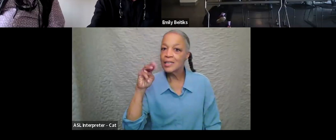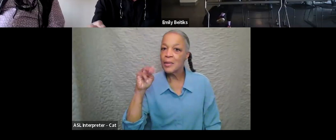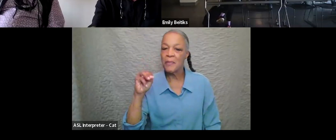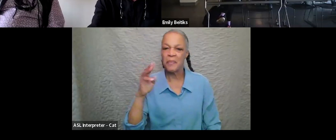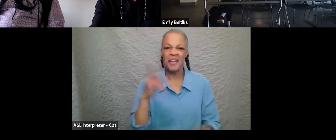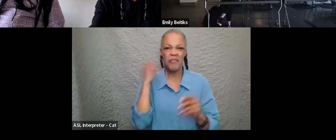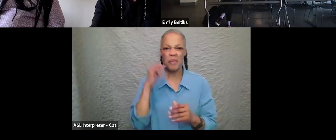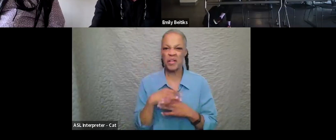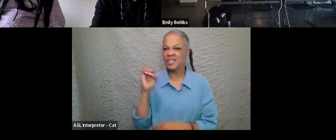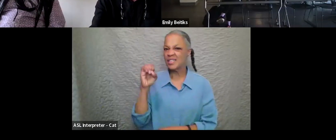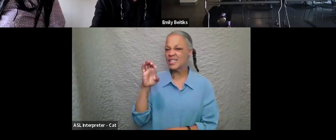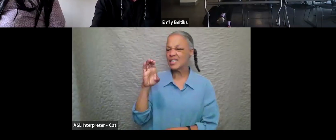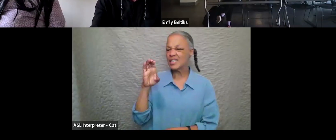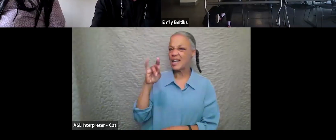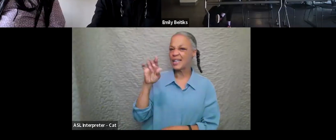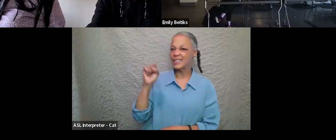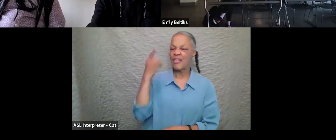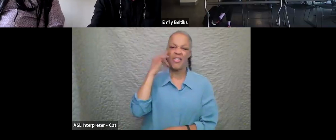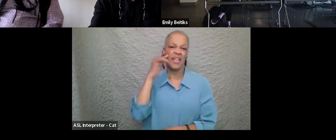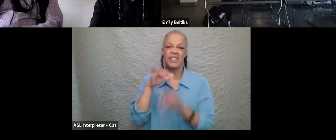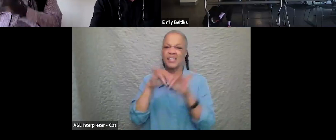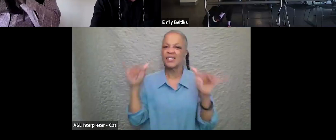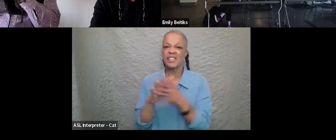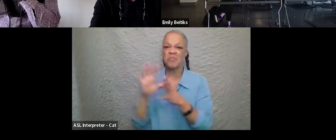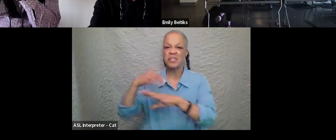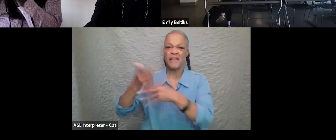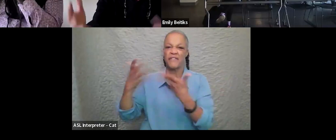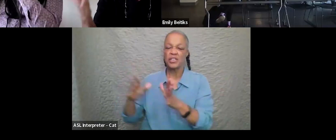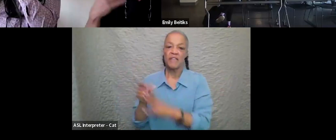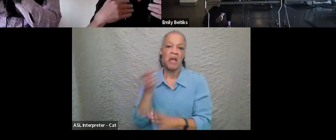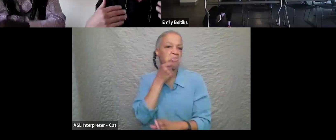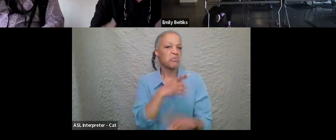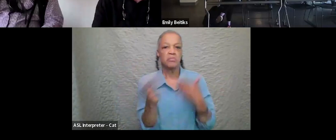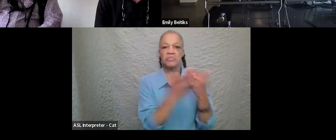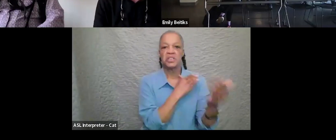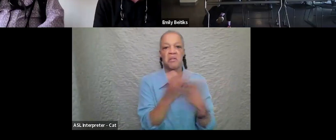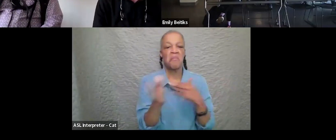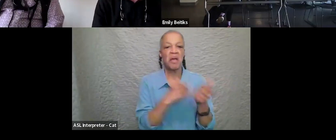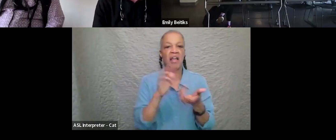because they're convinced that the system is rigged. And if they blow the whistle, it'll just all blow back on them.